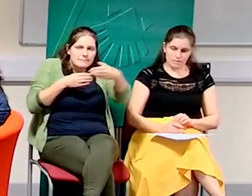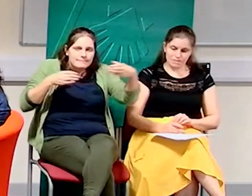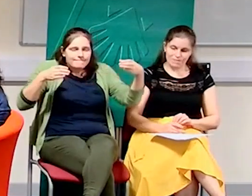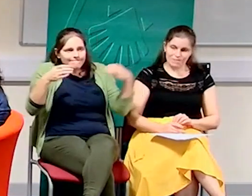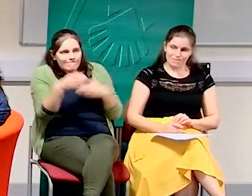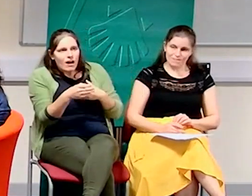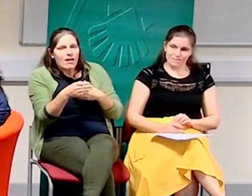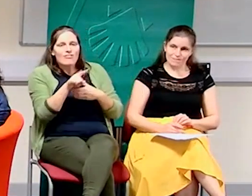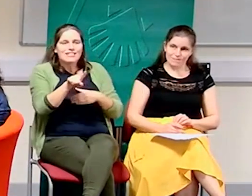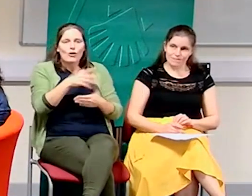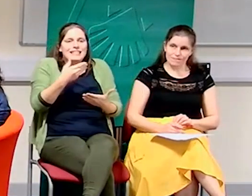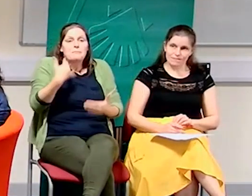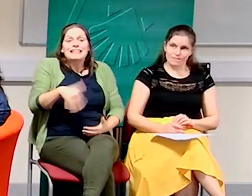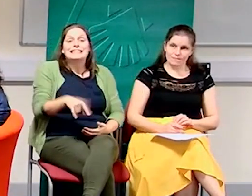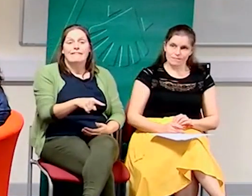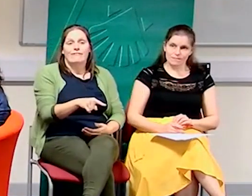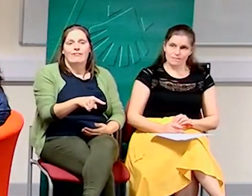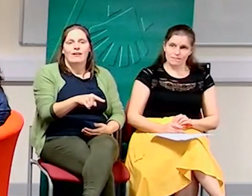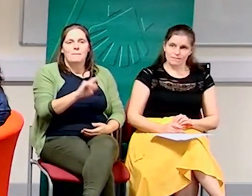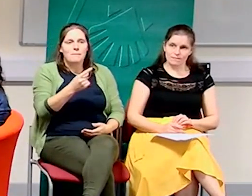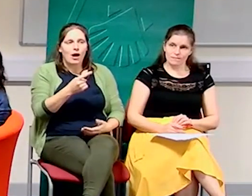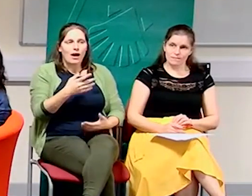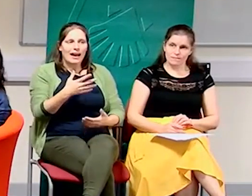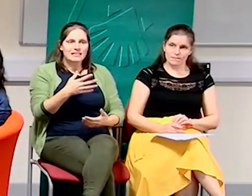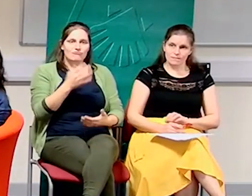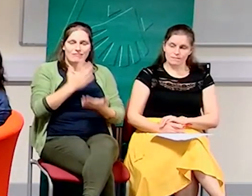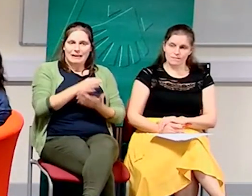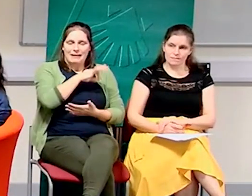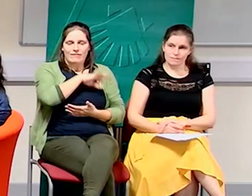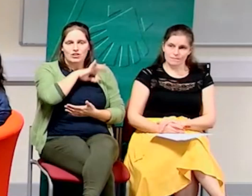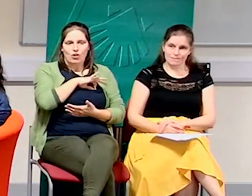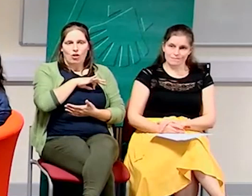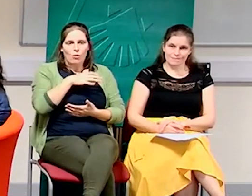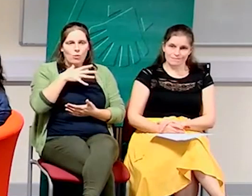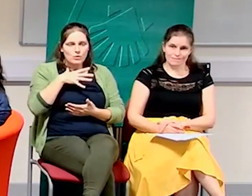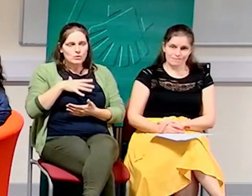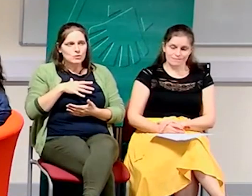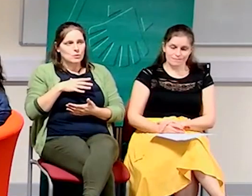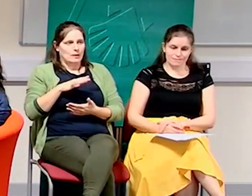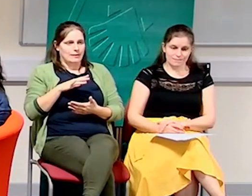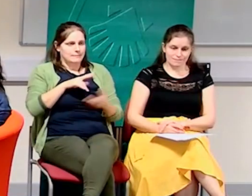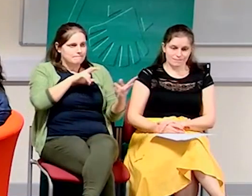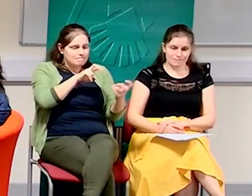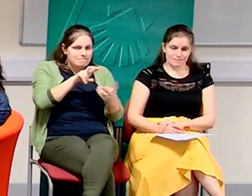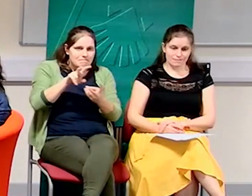money it's really about wanting to do what's right and listening to every individual child